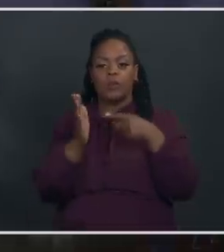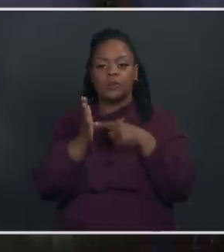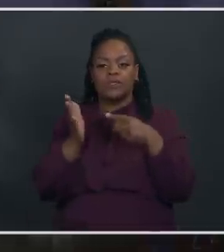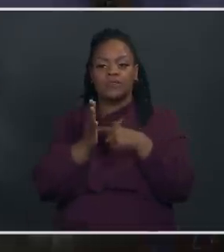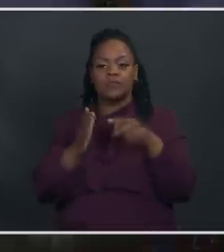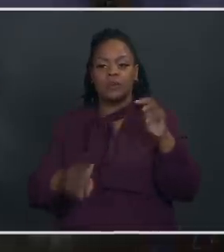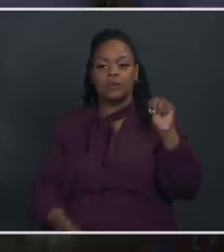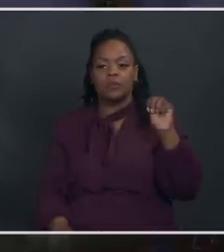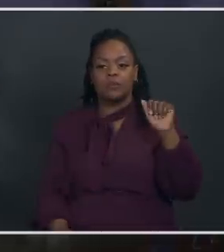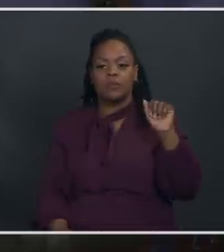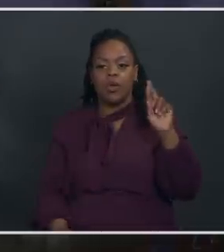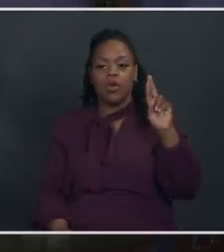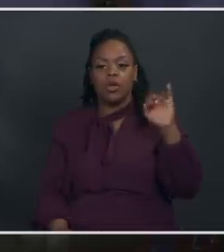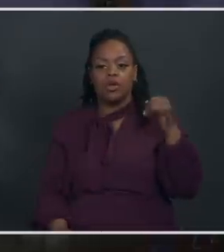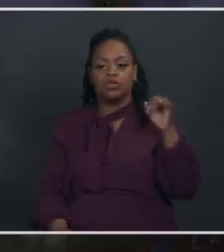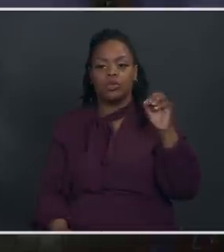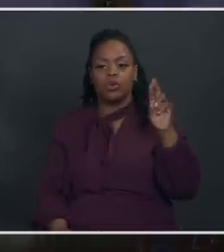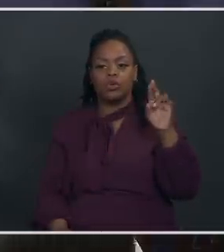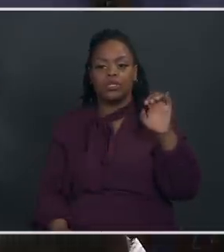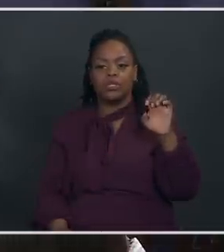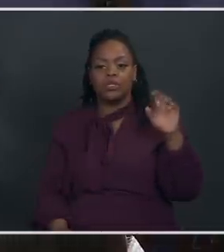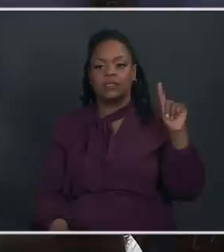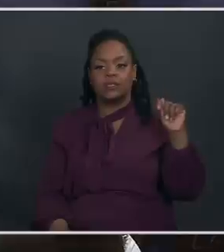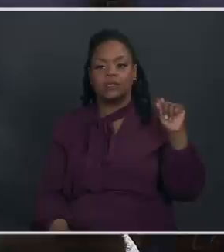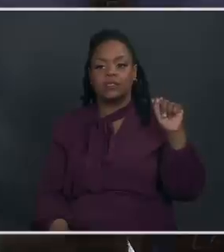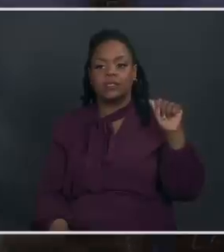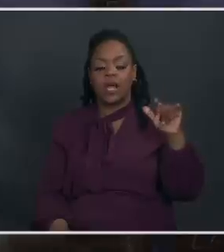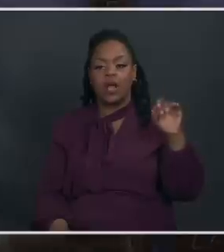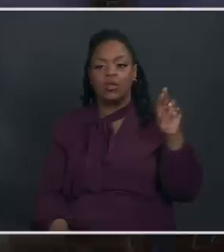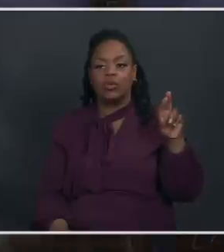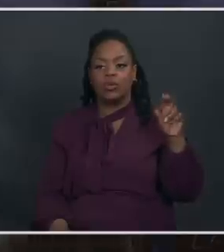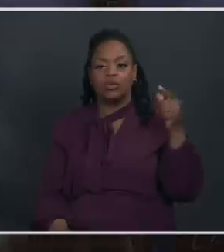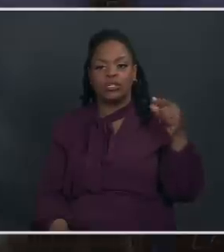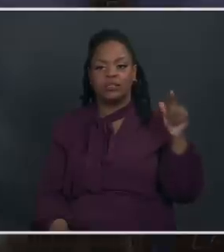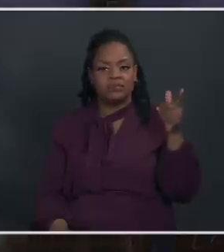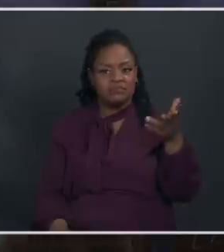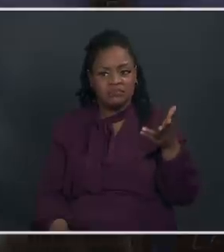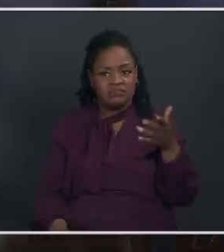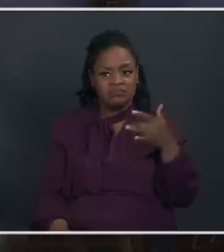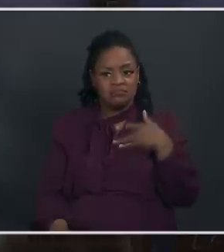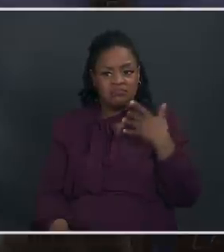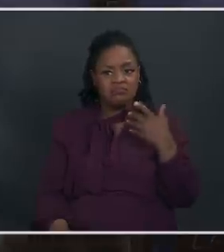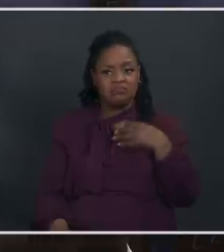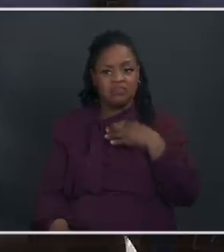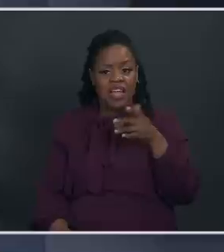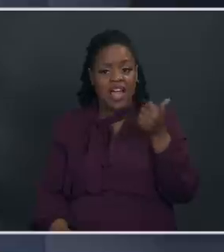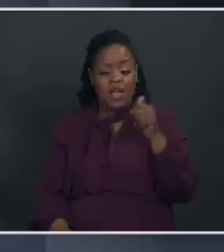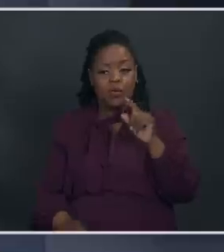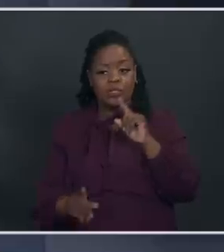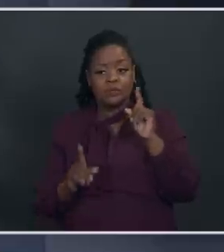And is there a response to whether any disciplinary action should be taken against her, given everything that's come out? Ms. Psaki: We don't.